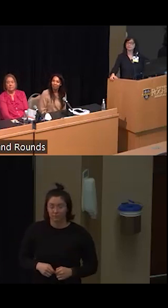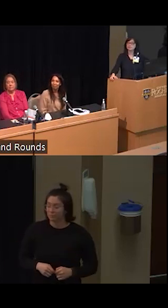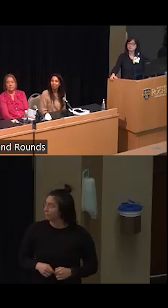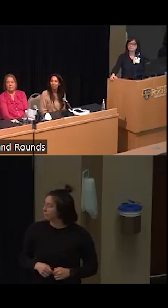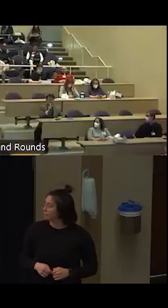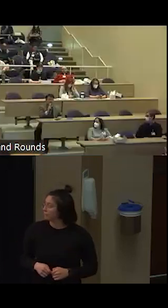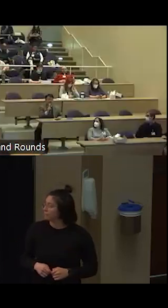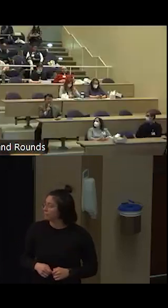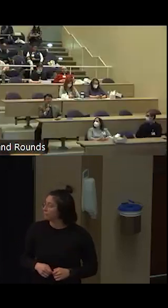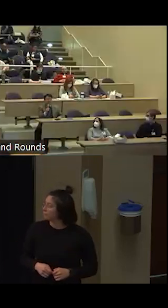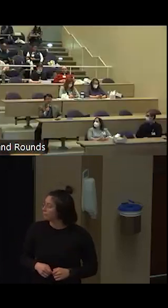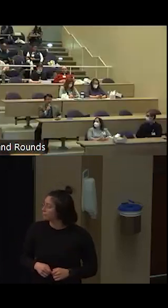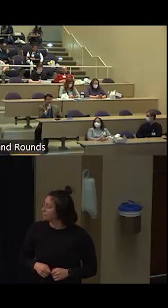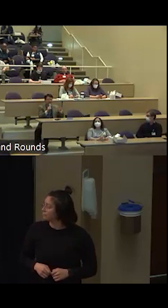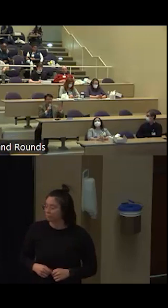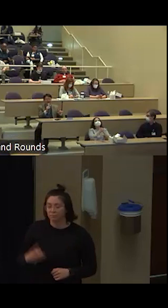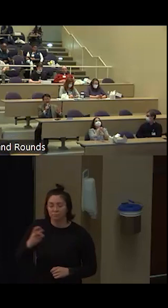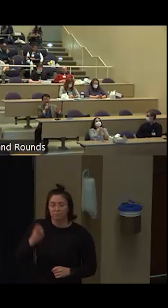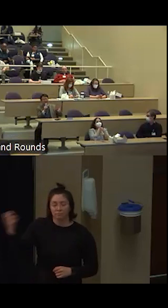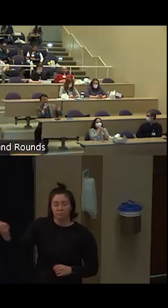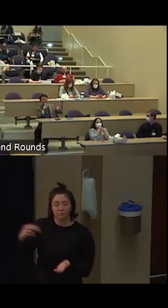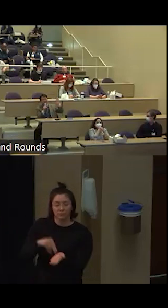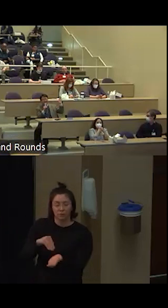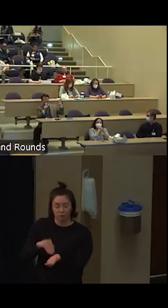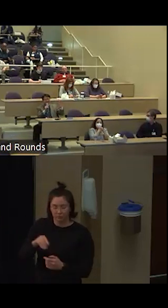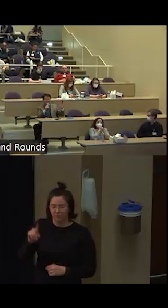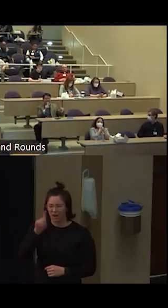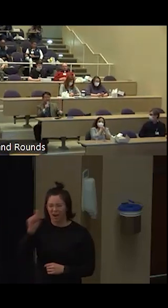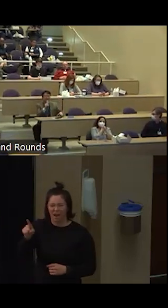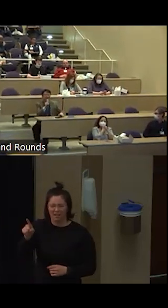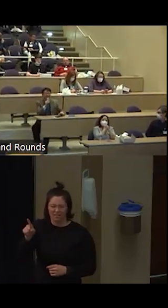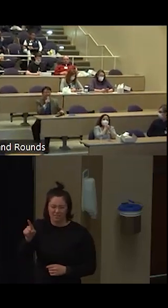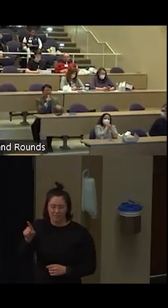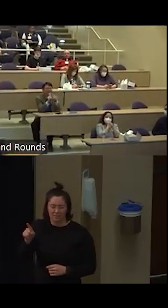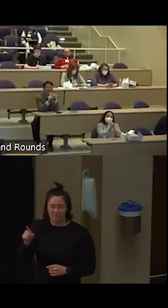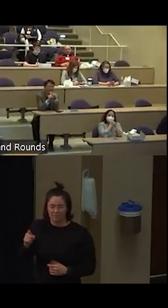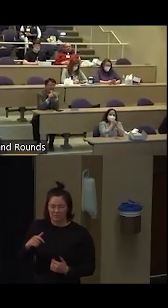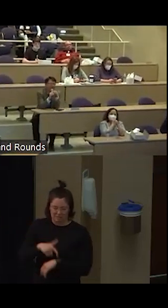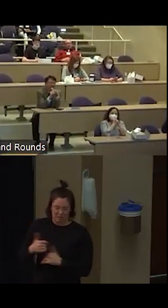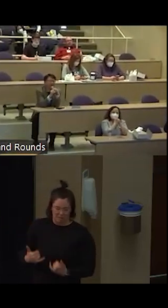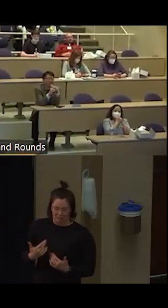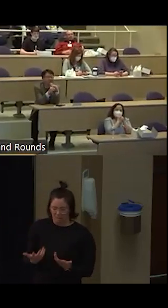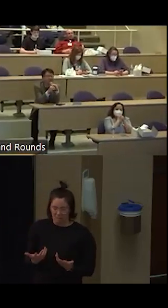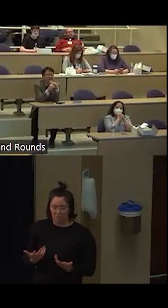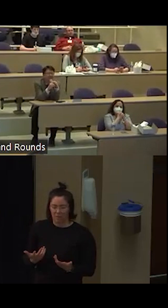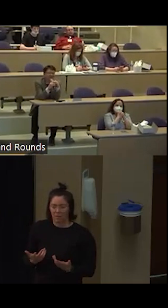you know I'd ask the question later I think it's already time but I just want to congratulate our